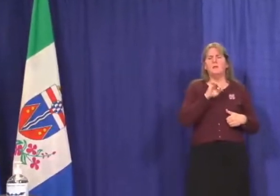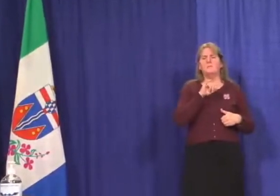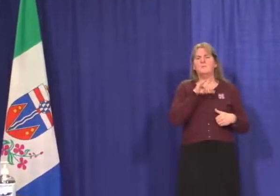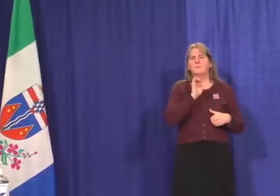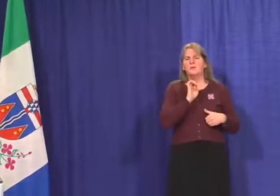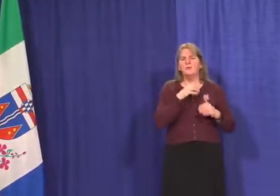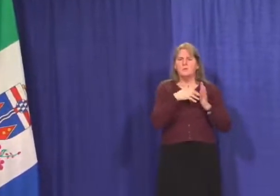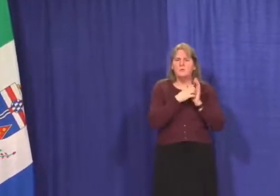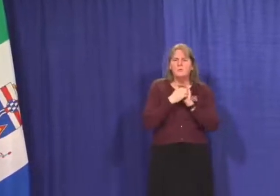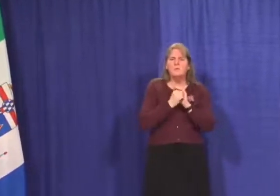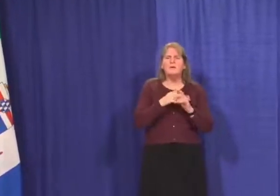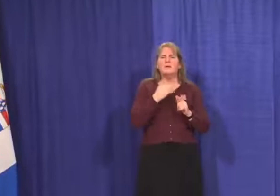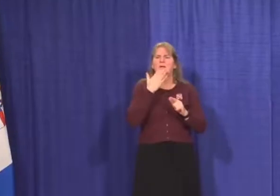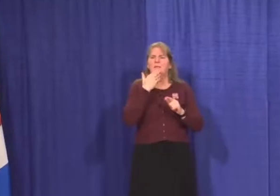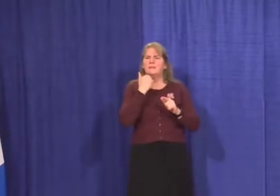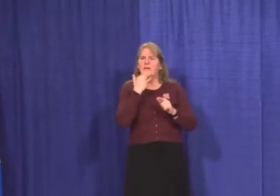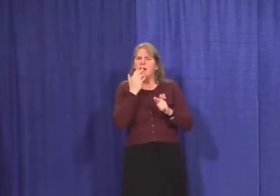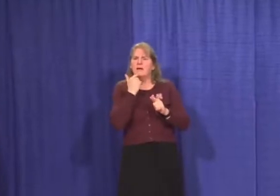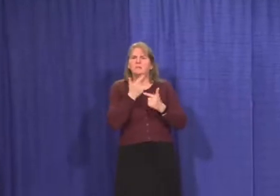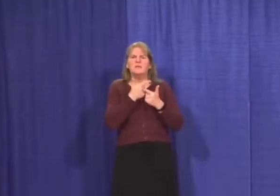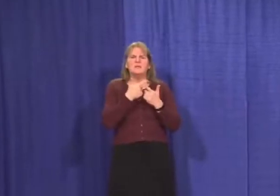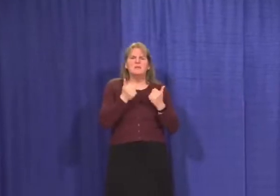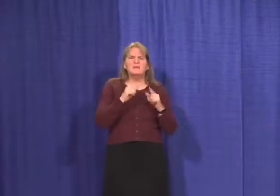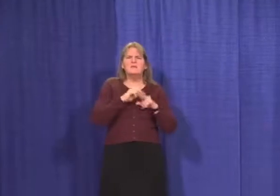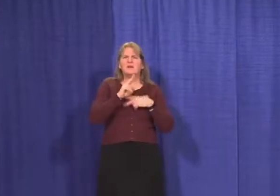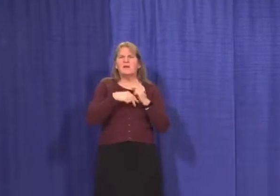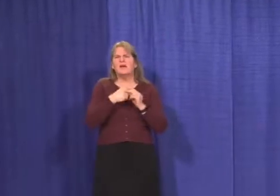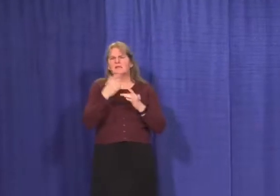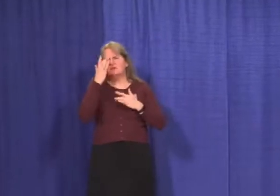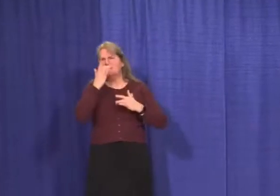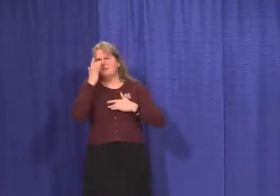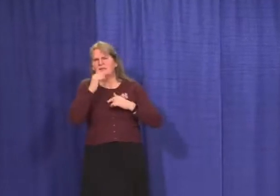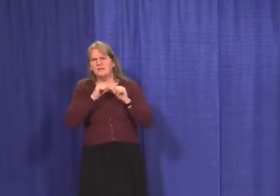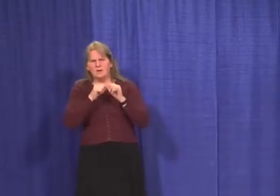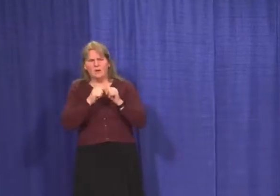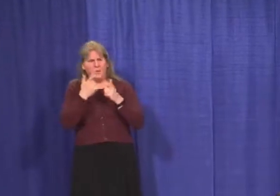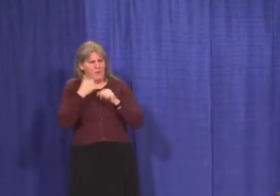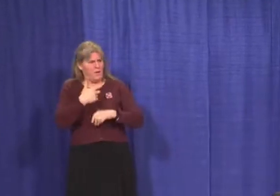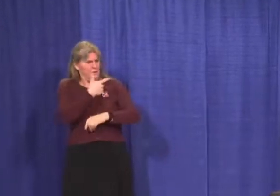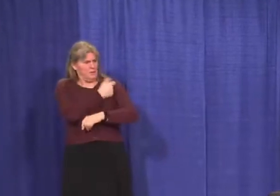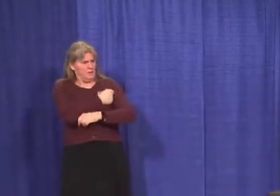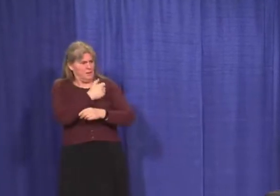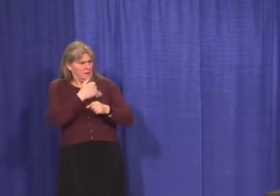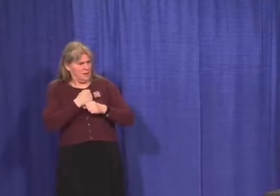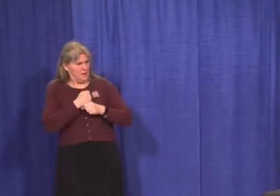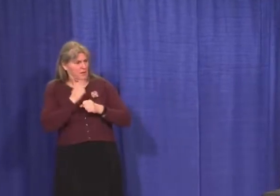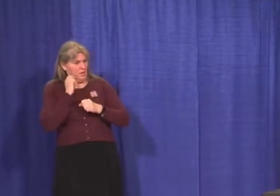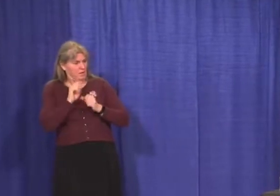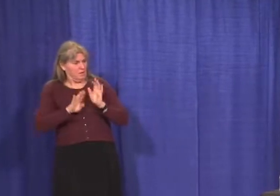When can people and Whitehorse and co at there Shaun Chen will they get prioritized access or